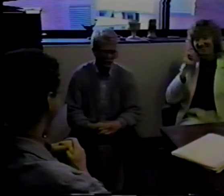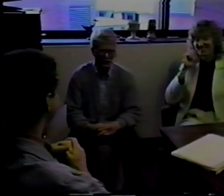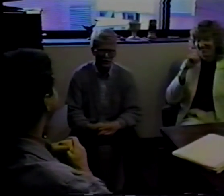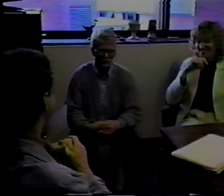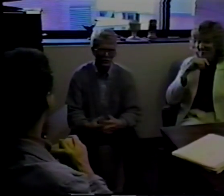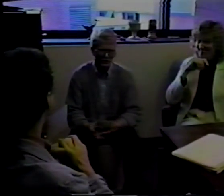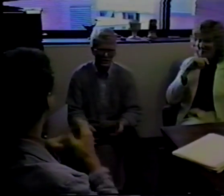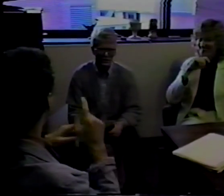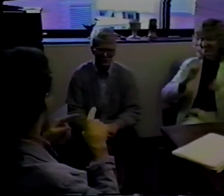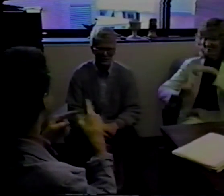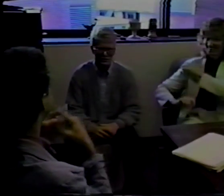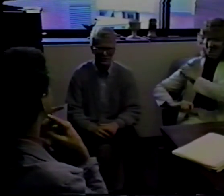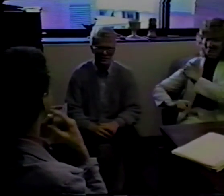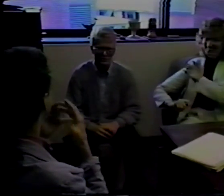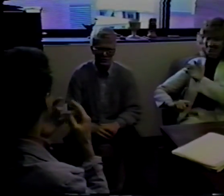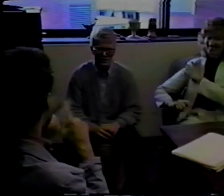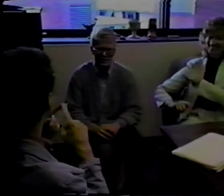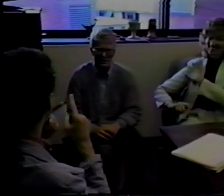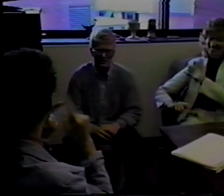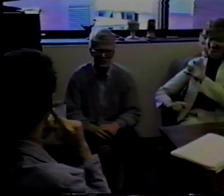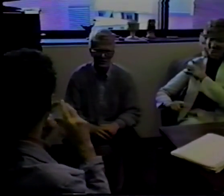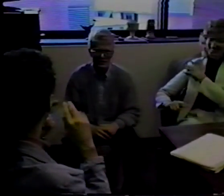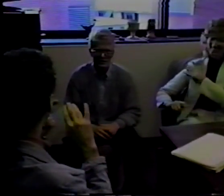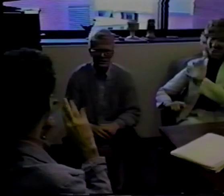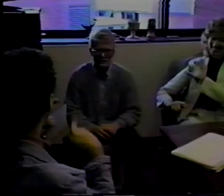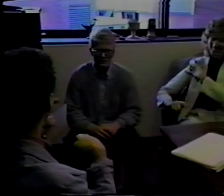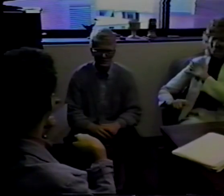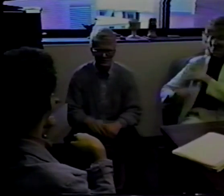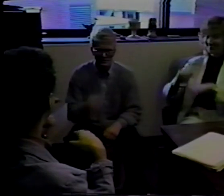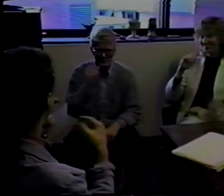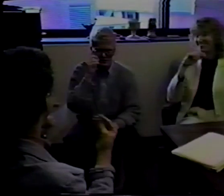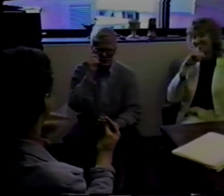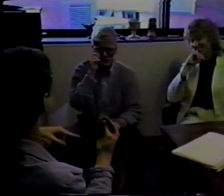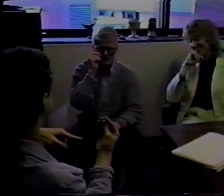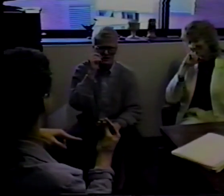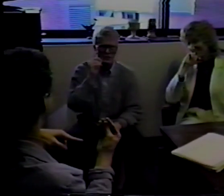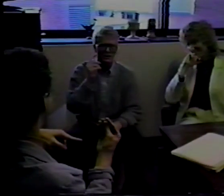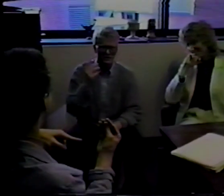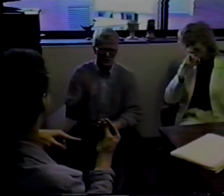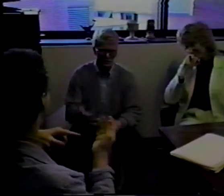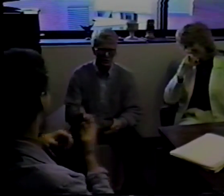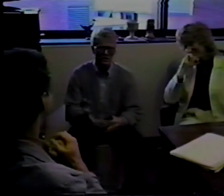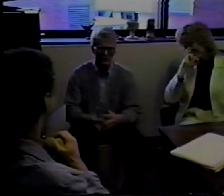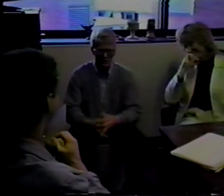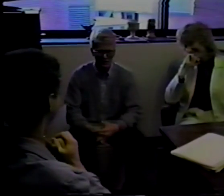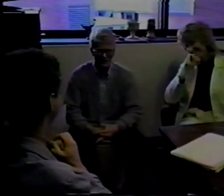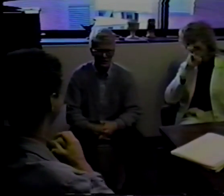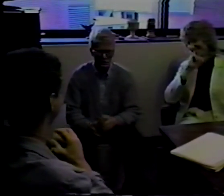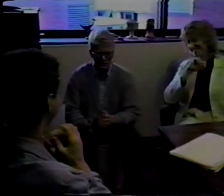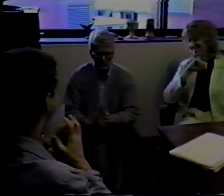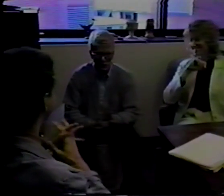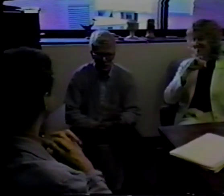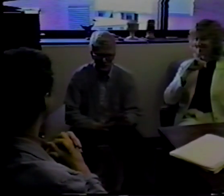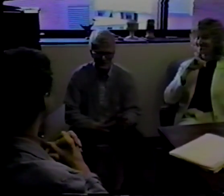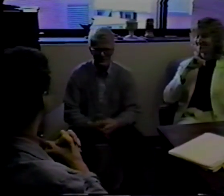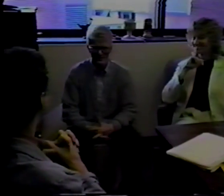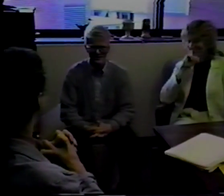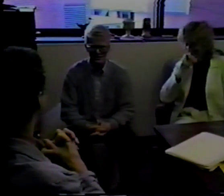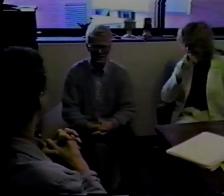would indicate the tone or the beep and you knew it was an answering machine and I would just hang up. You know they say wait until you hear the beep. and there's that pause (professor giggles)